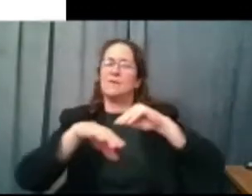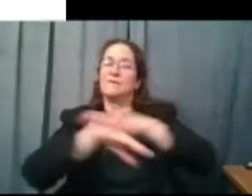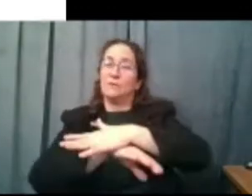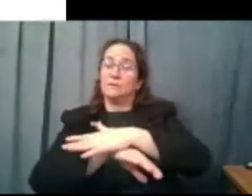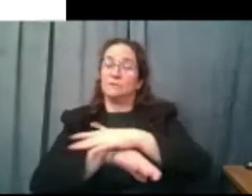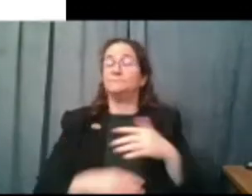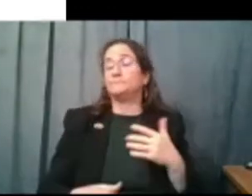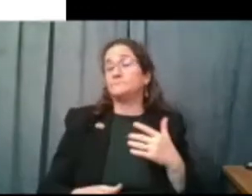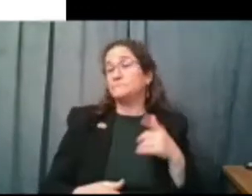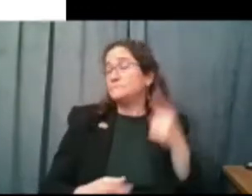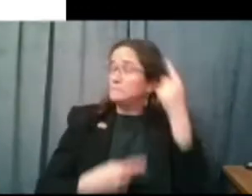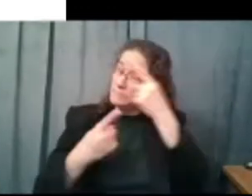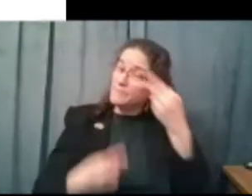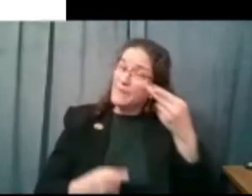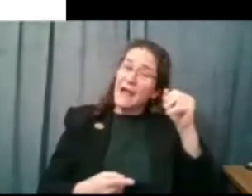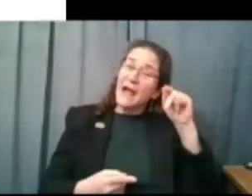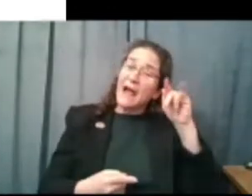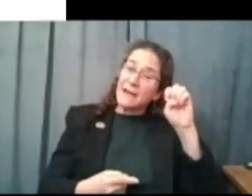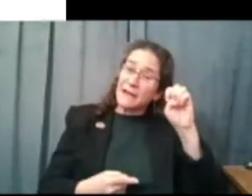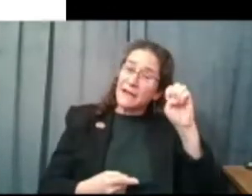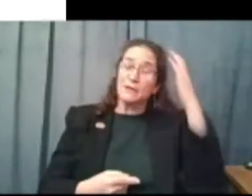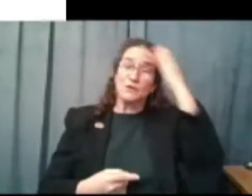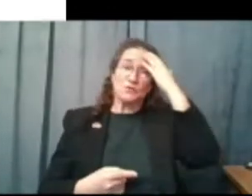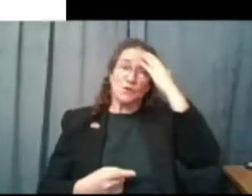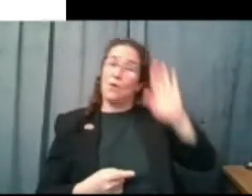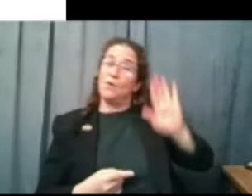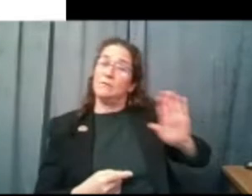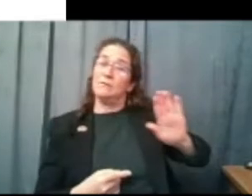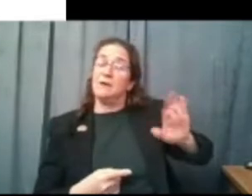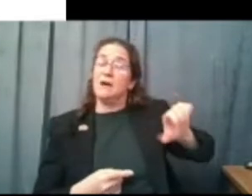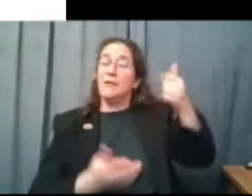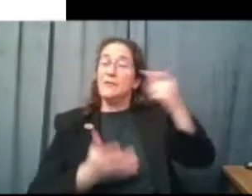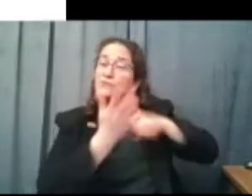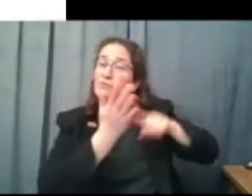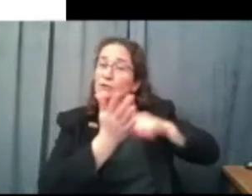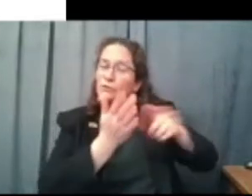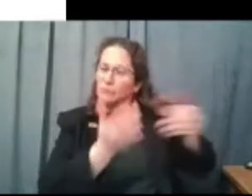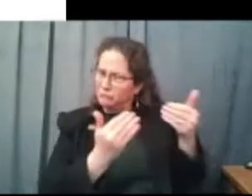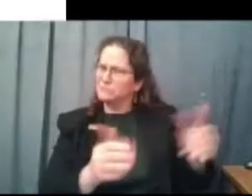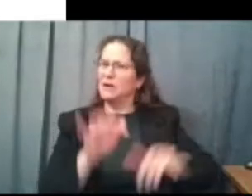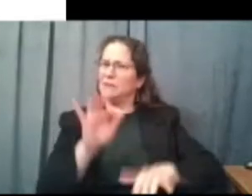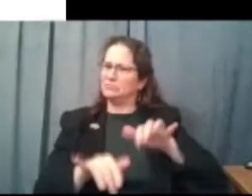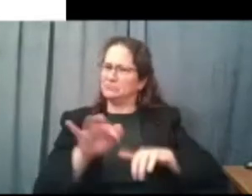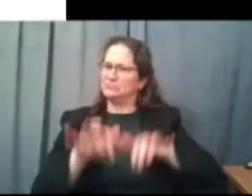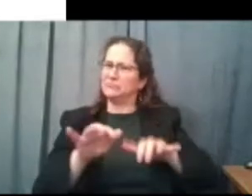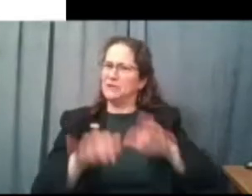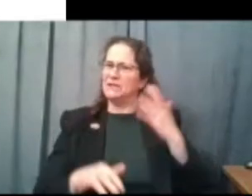feel free to make those comments, have that conversation in the chat box. Don't you think that that would be fine Heidi?